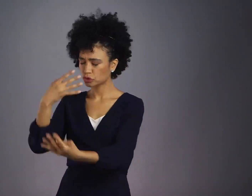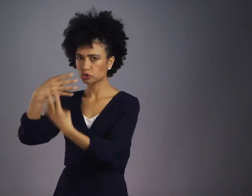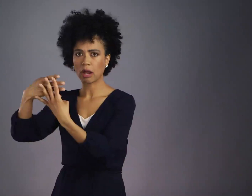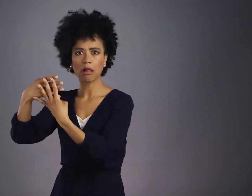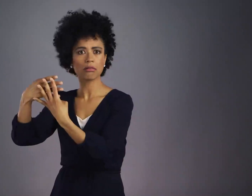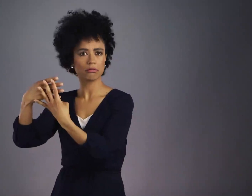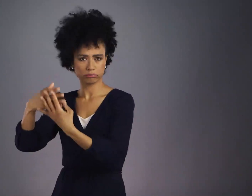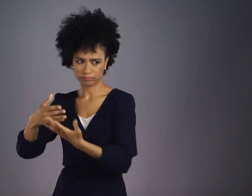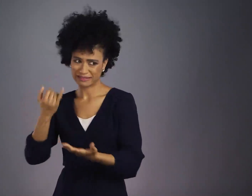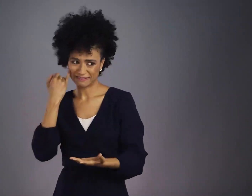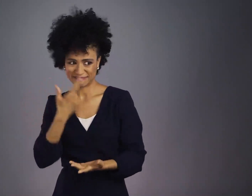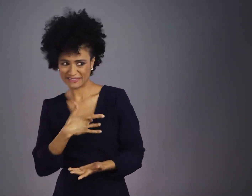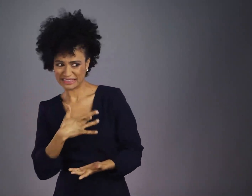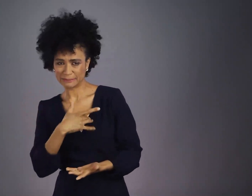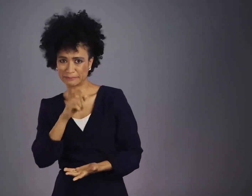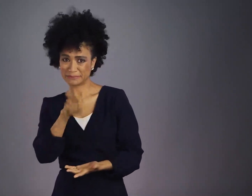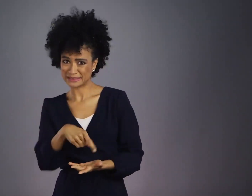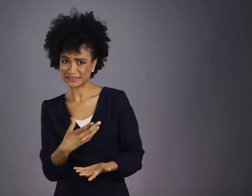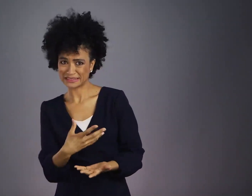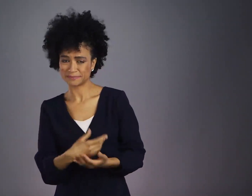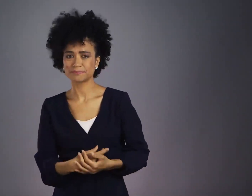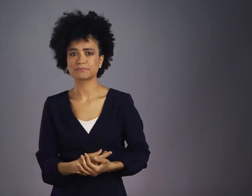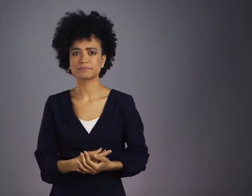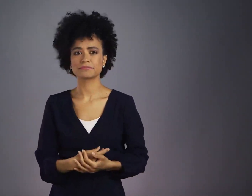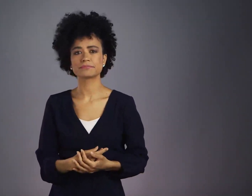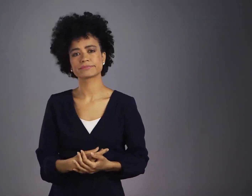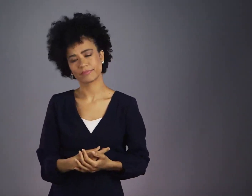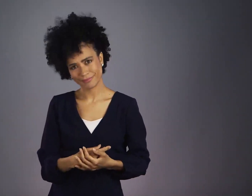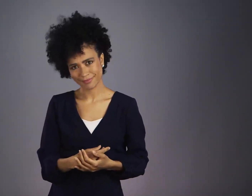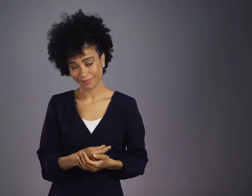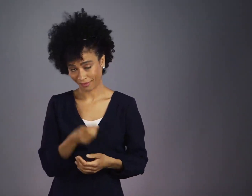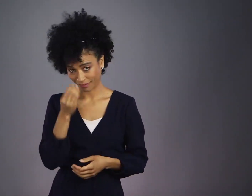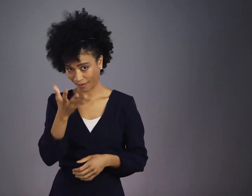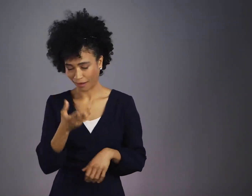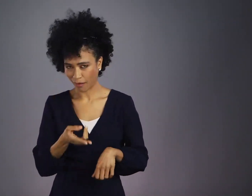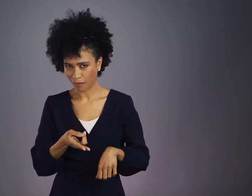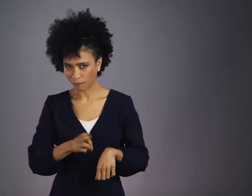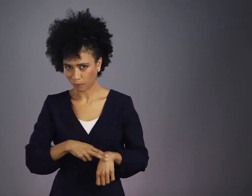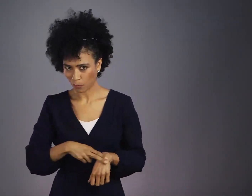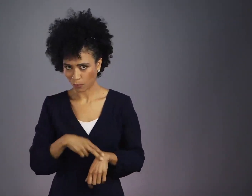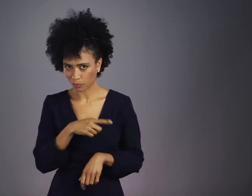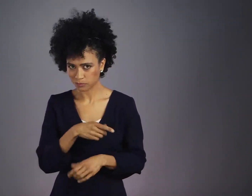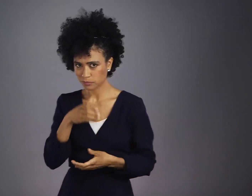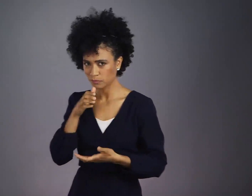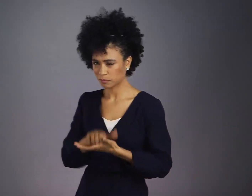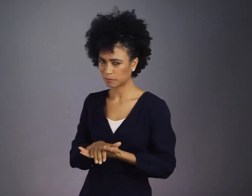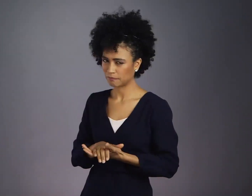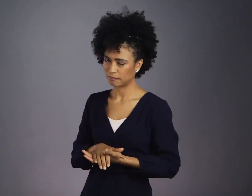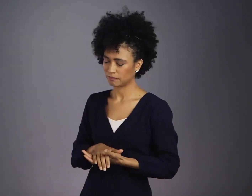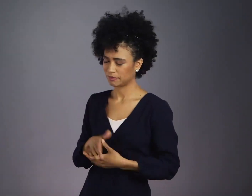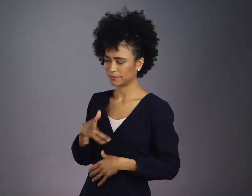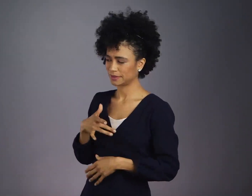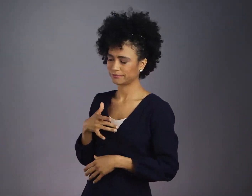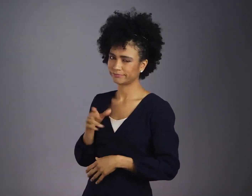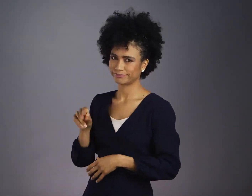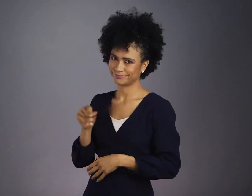He said he was perfectly willing to go to jail if she insisted. Of course she did not,